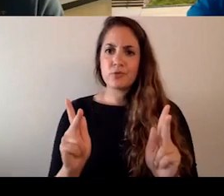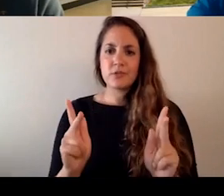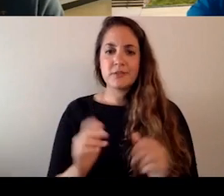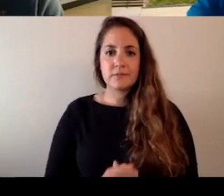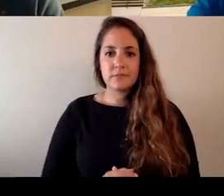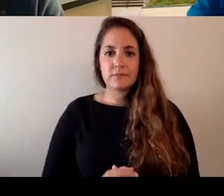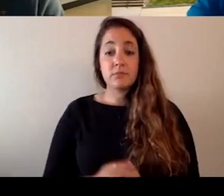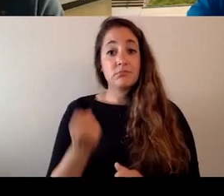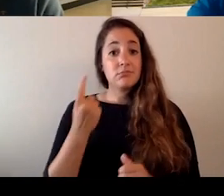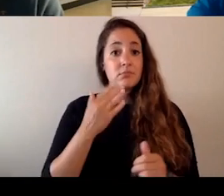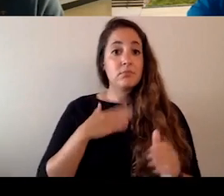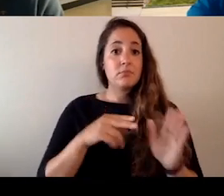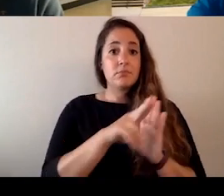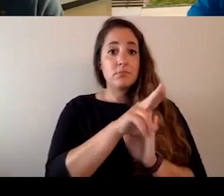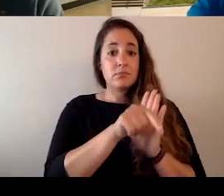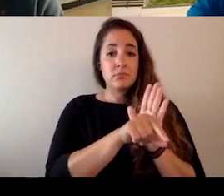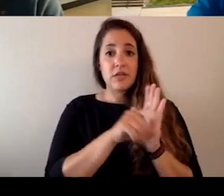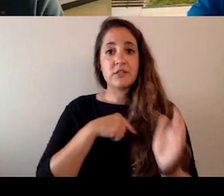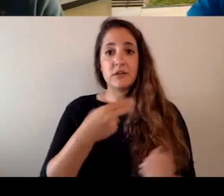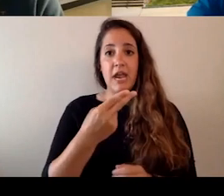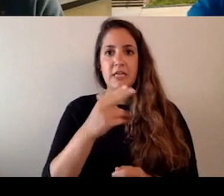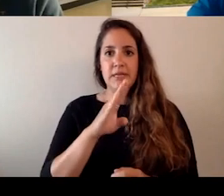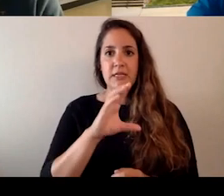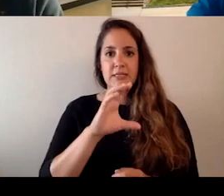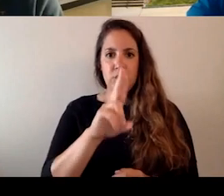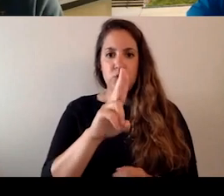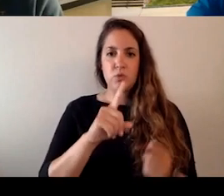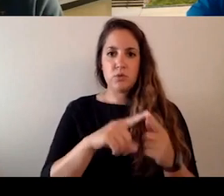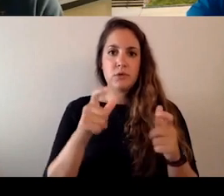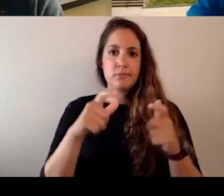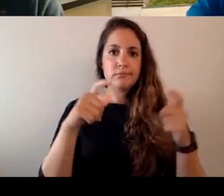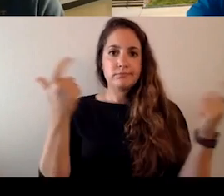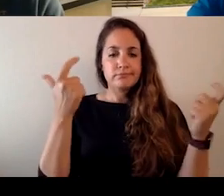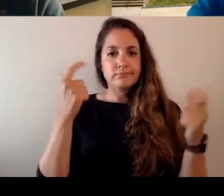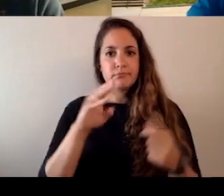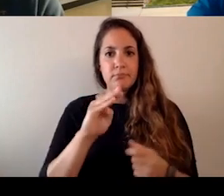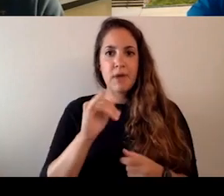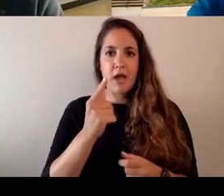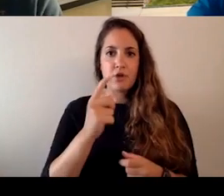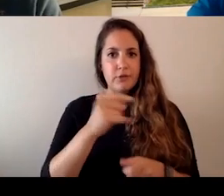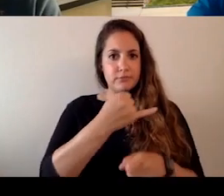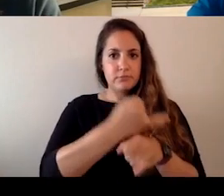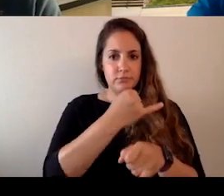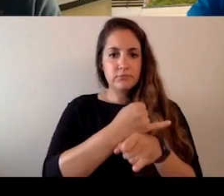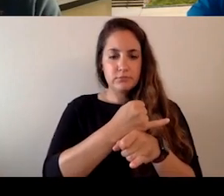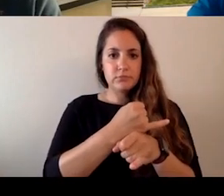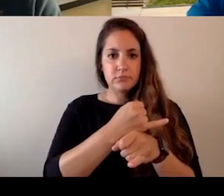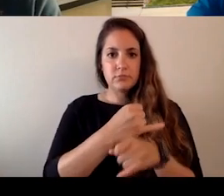I did my undergraduate in the HBCU, I went to a large land grant institution and then on to RIT. And those are three distinct different